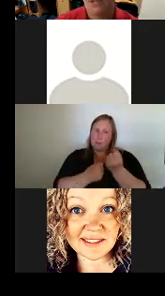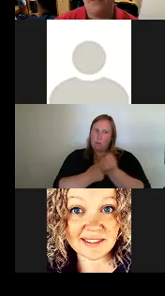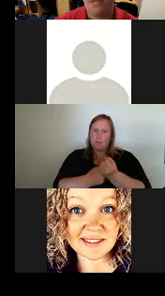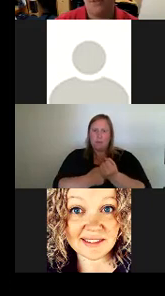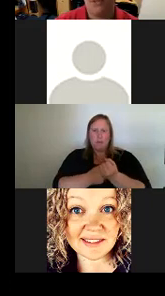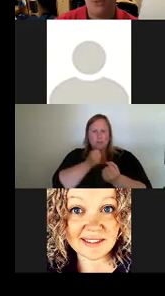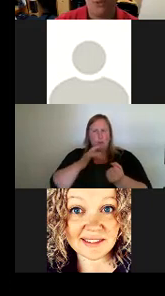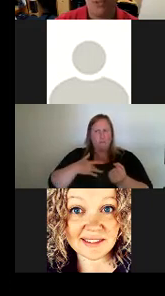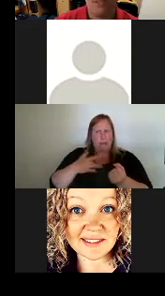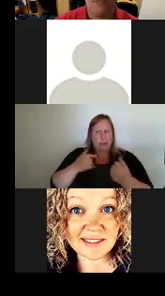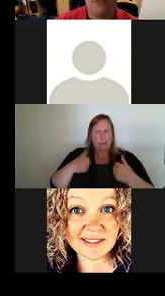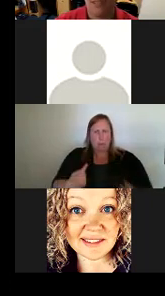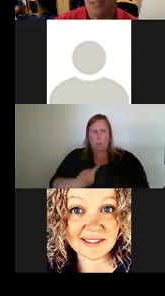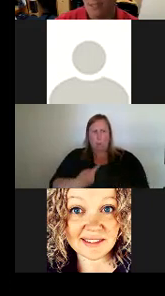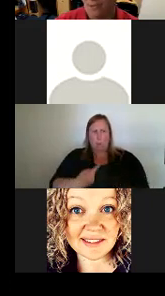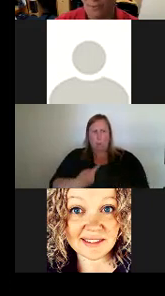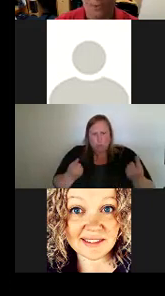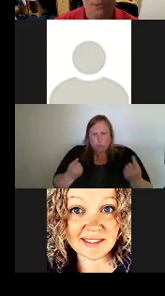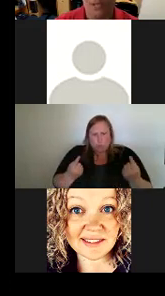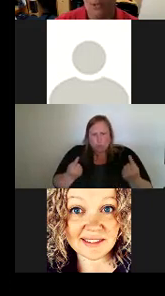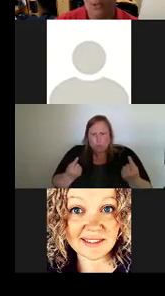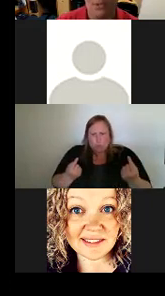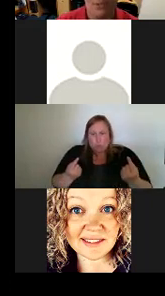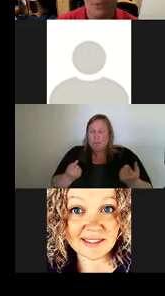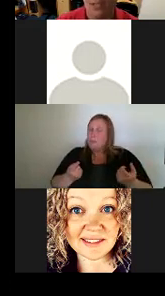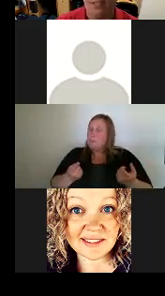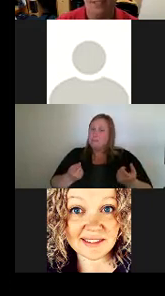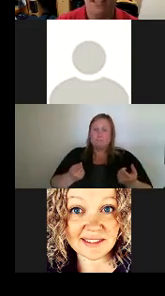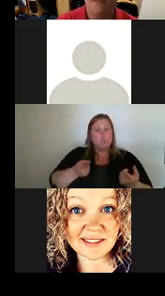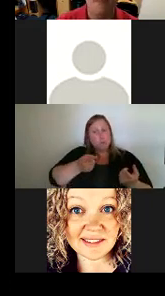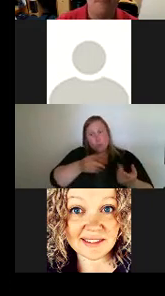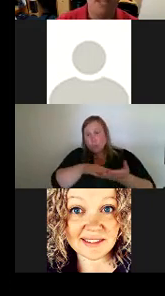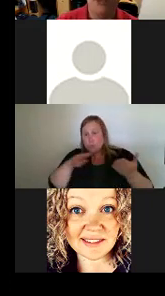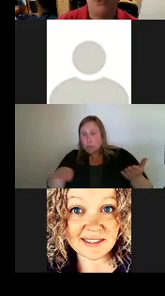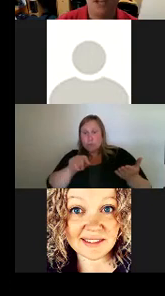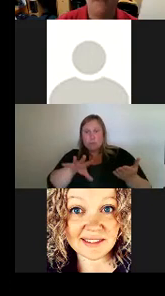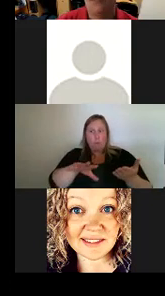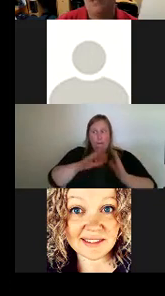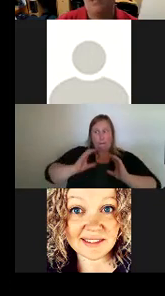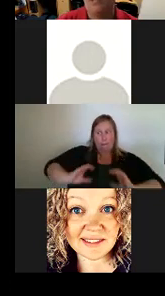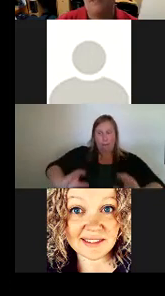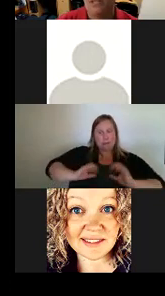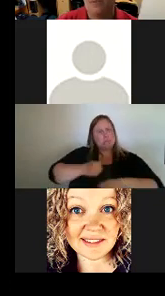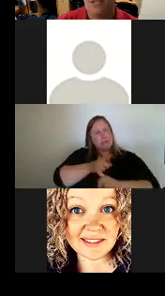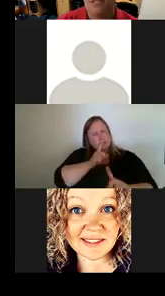YOU DON'T HAVE TO BE OUT THERE ALONE. MAKE SURE YOU HAVE THESE RESOURCES AVAILABLE.